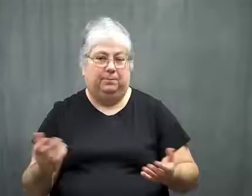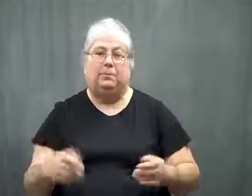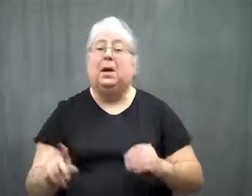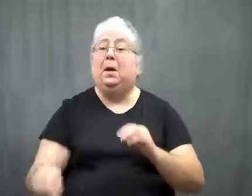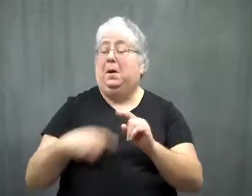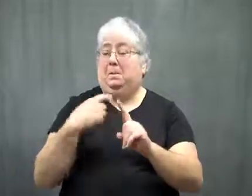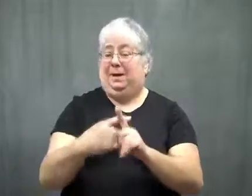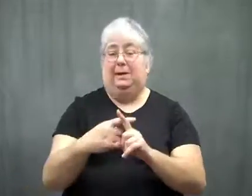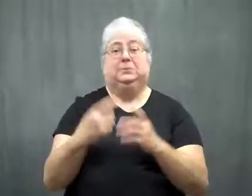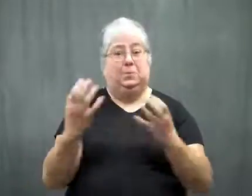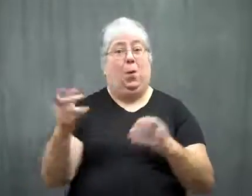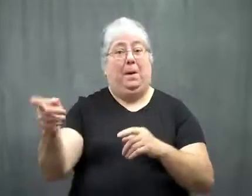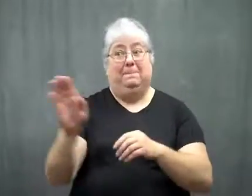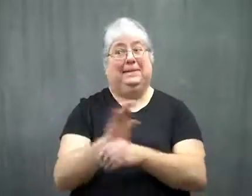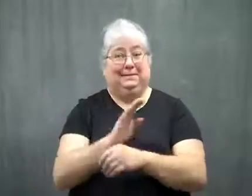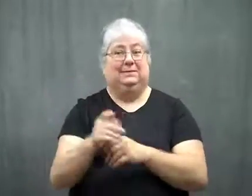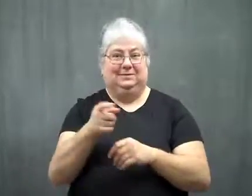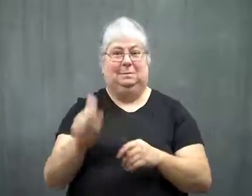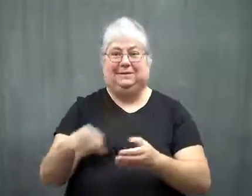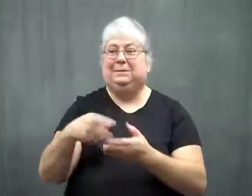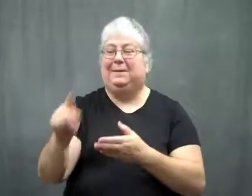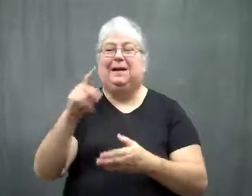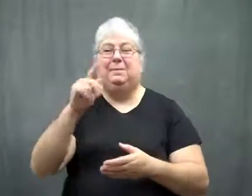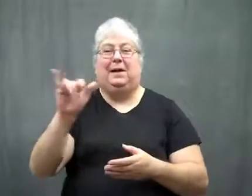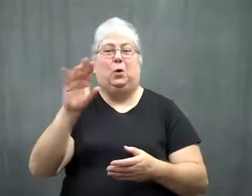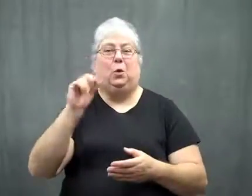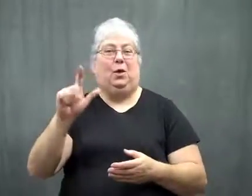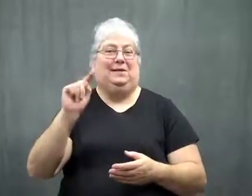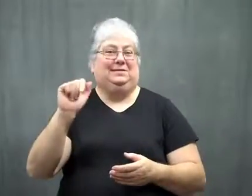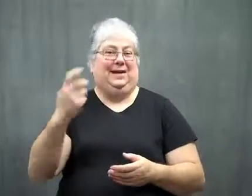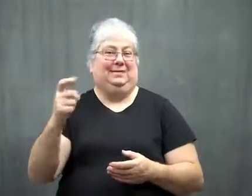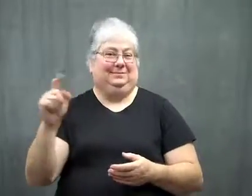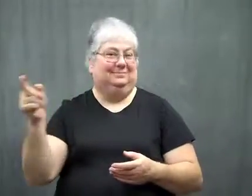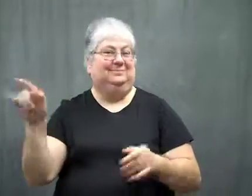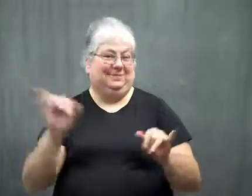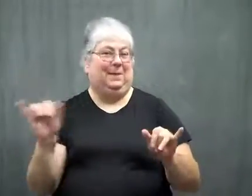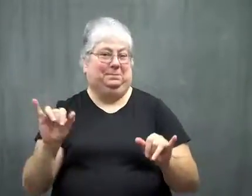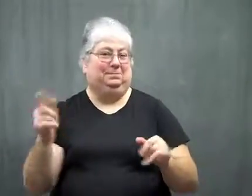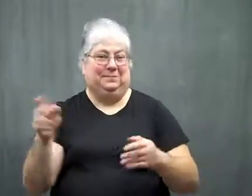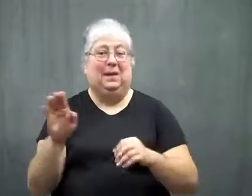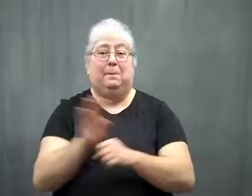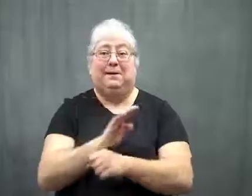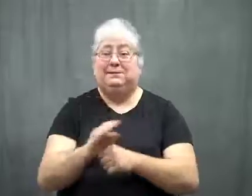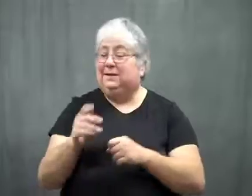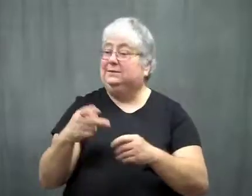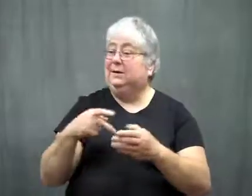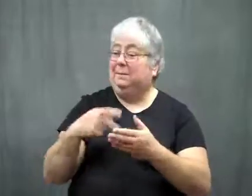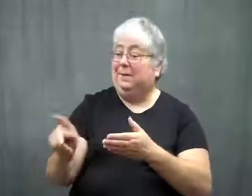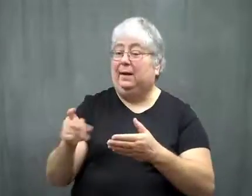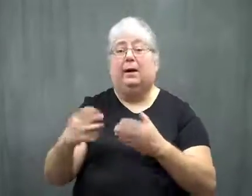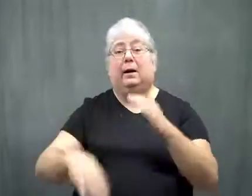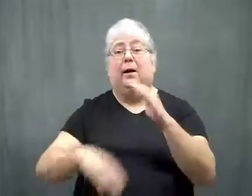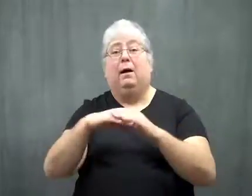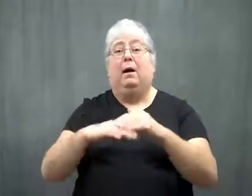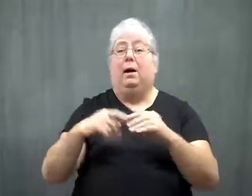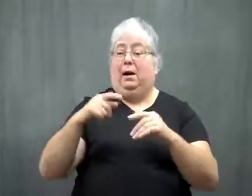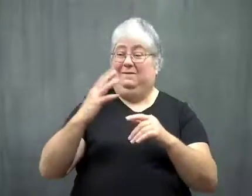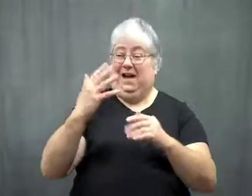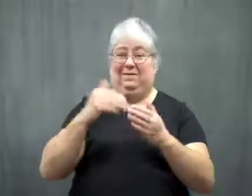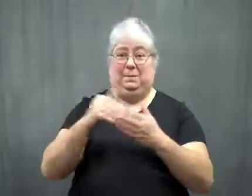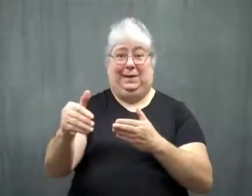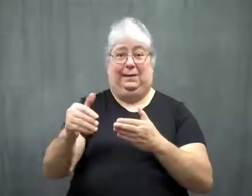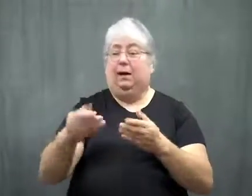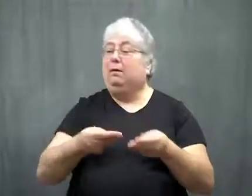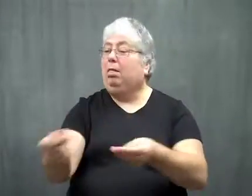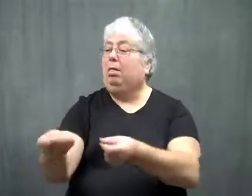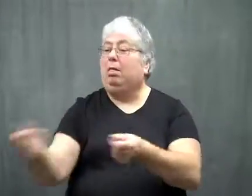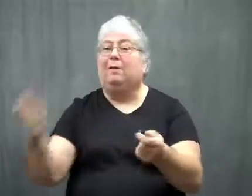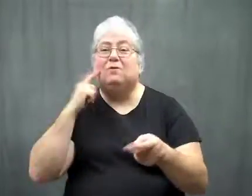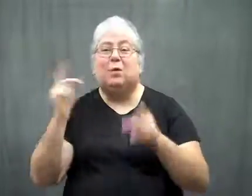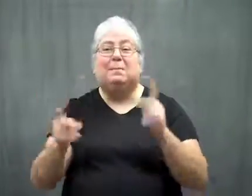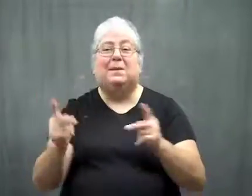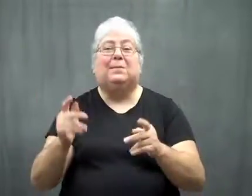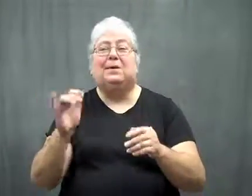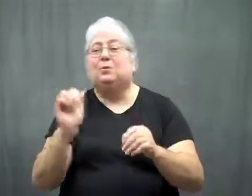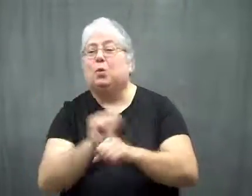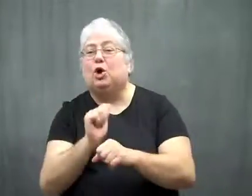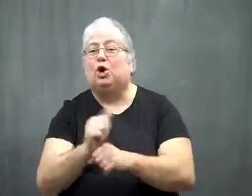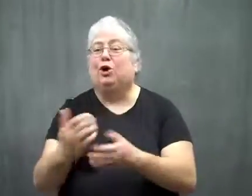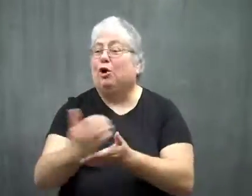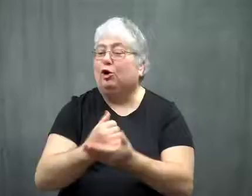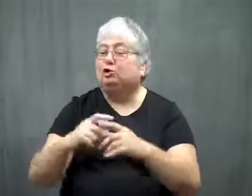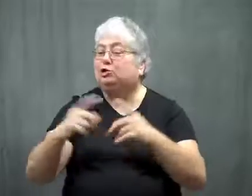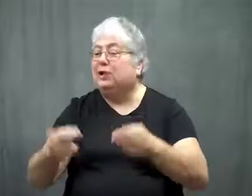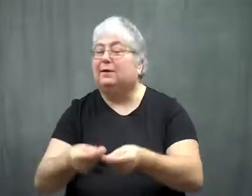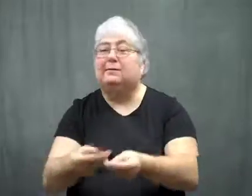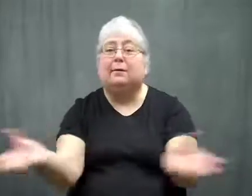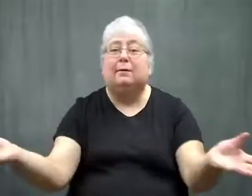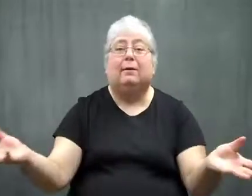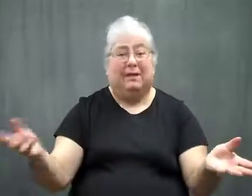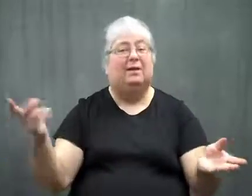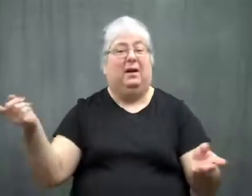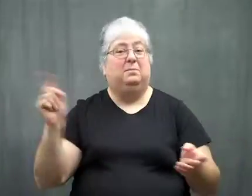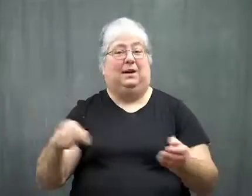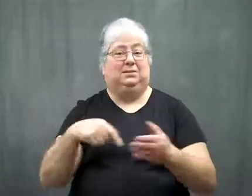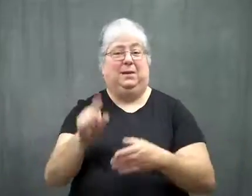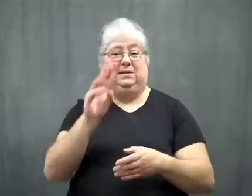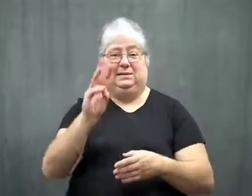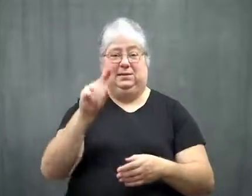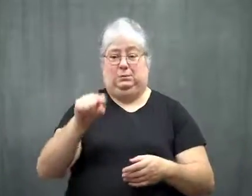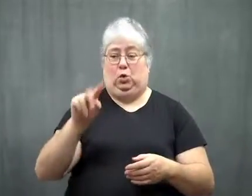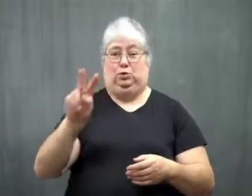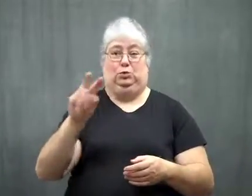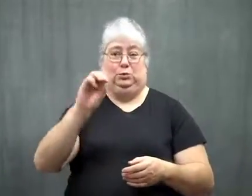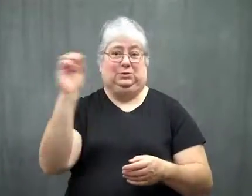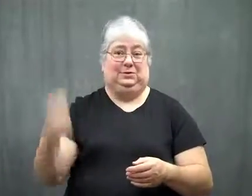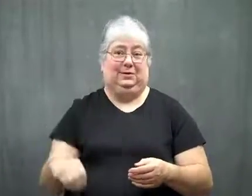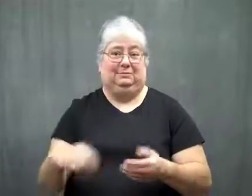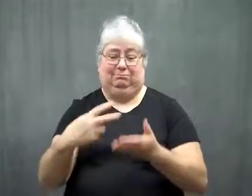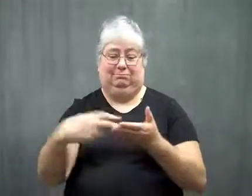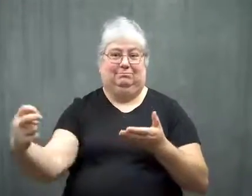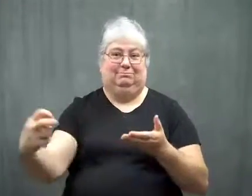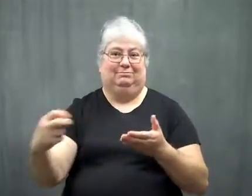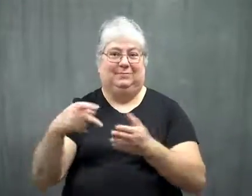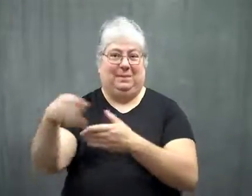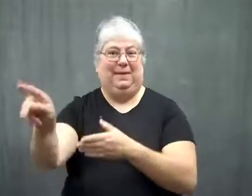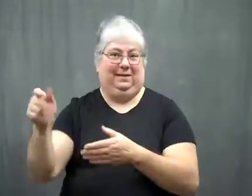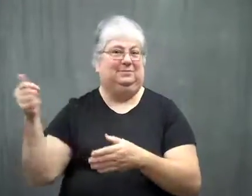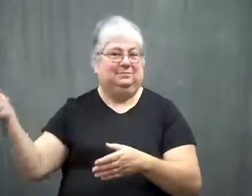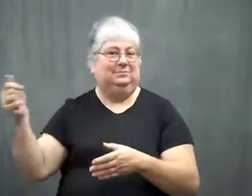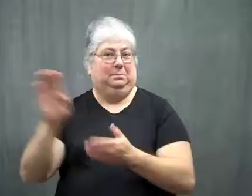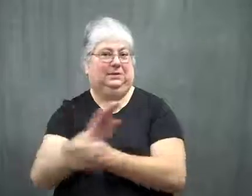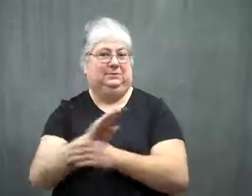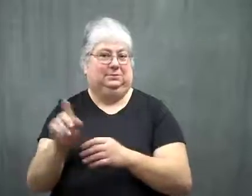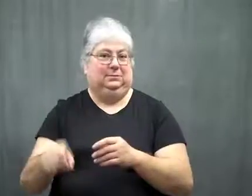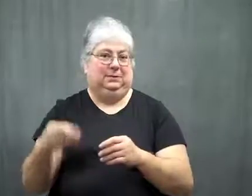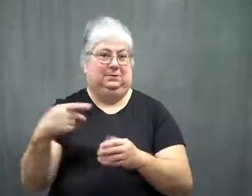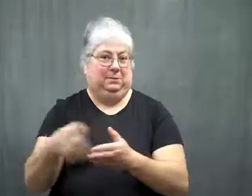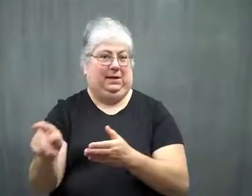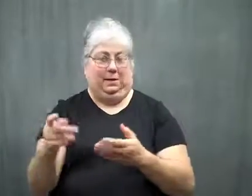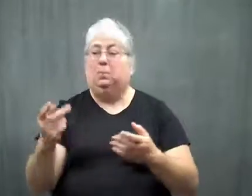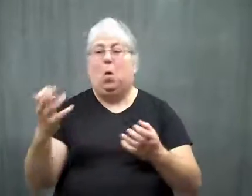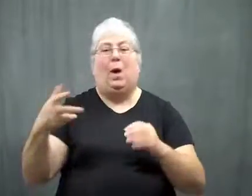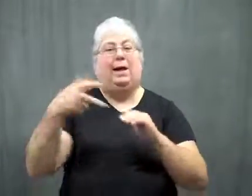Businesses also must pay 6.2% of the first $5 million in payroll.